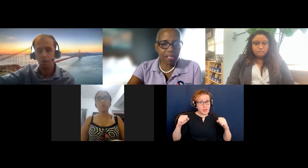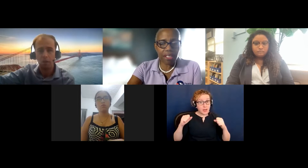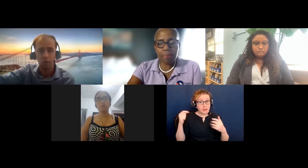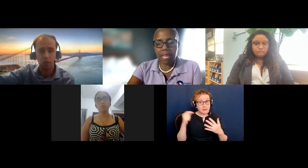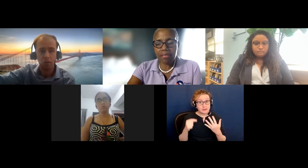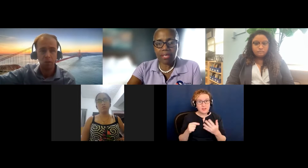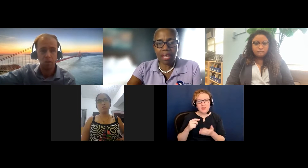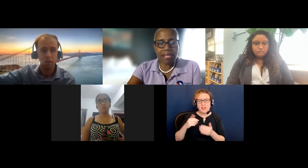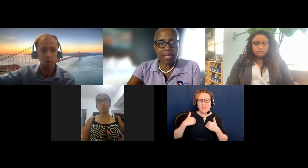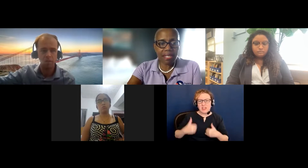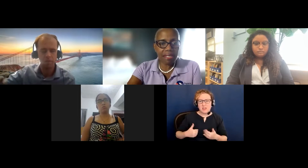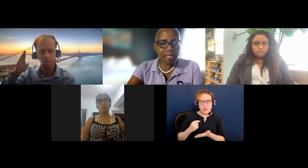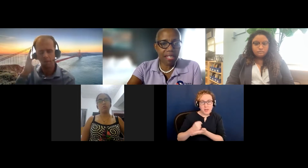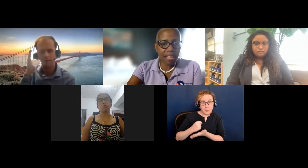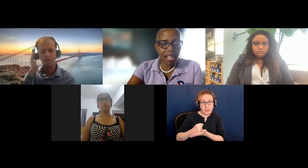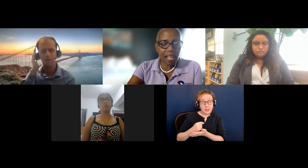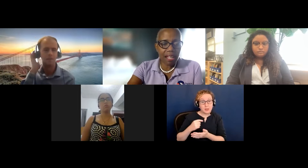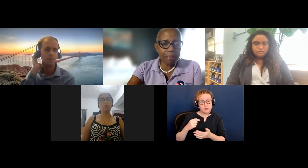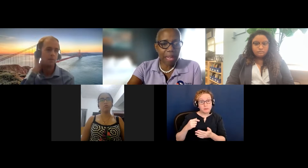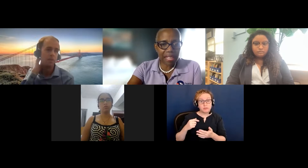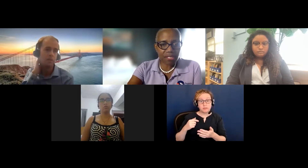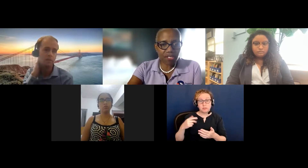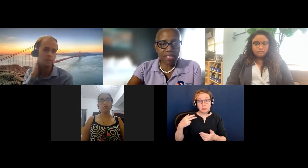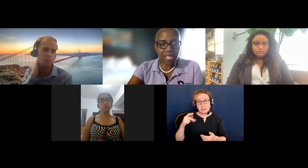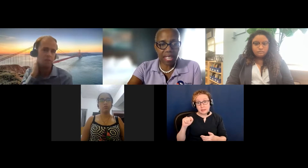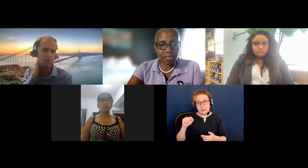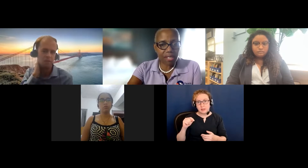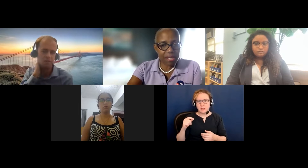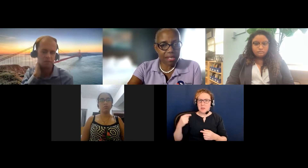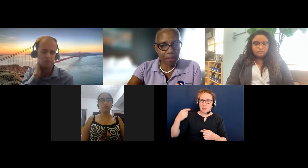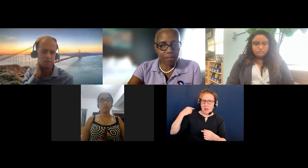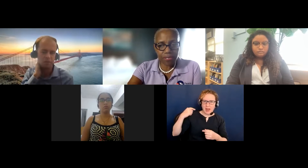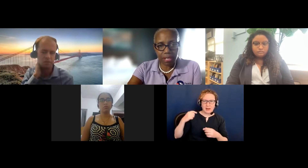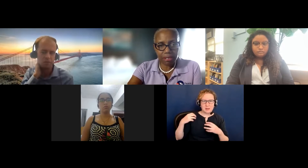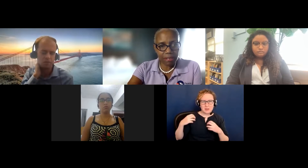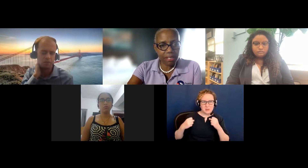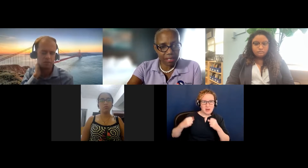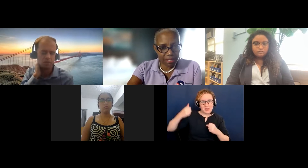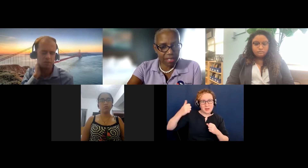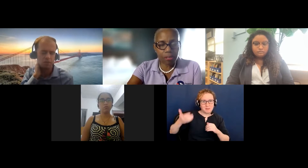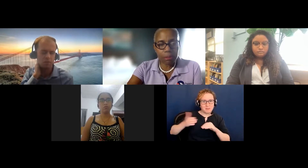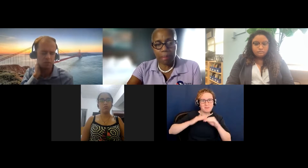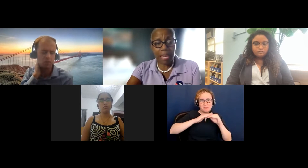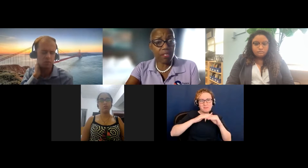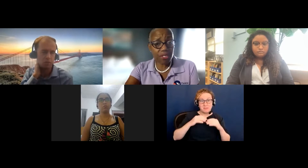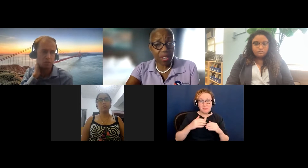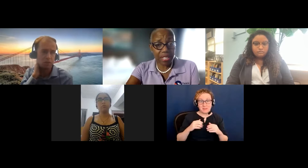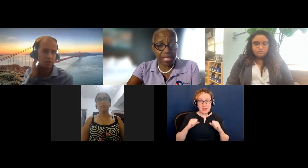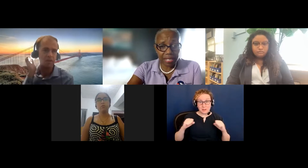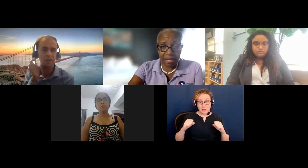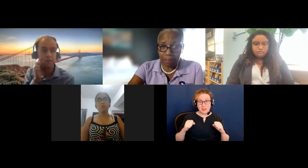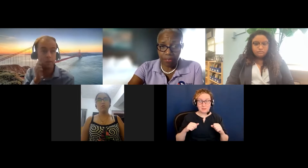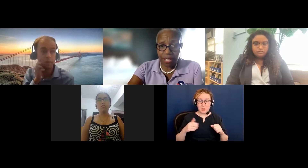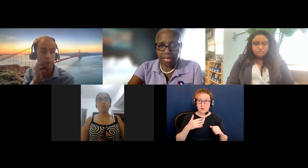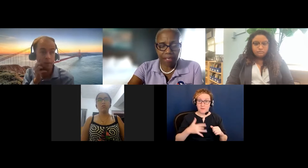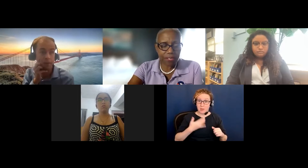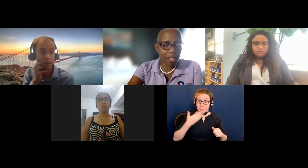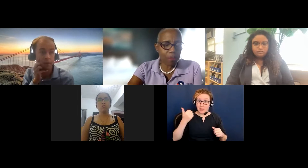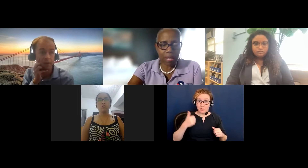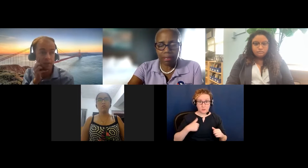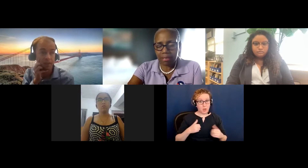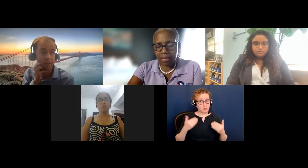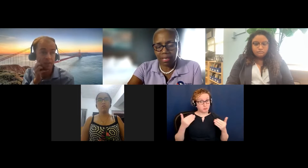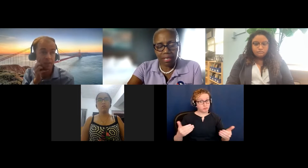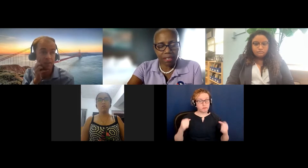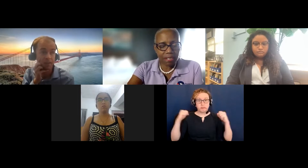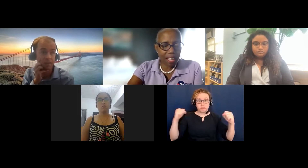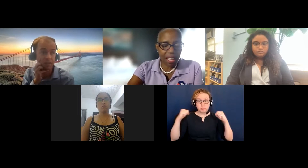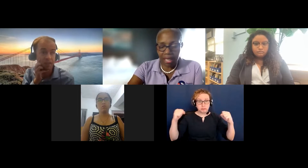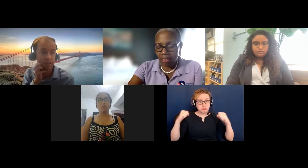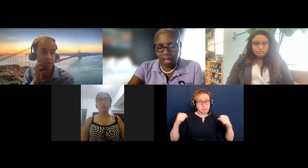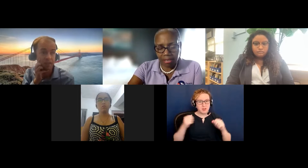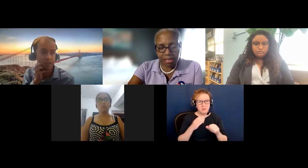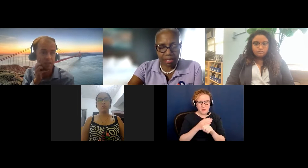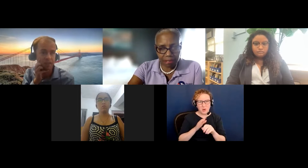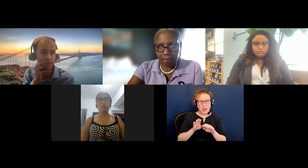therapy exercises, back strengthening exercises, I would feel better. I did and before I left, I lost